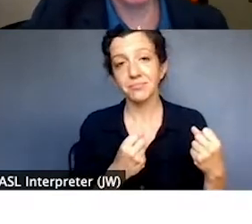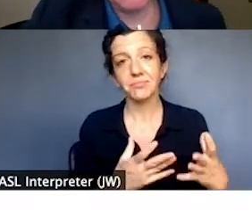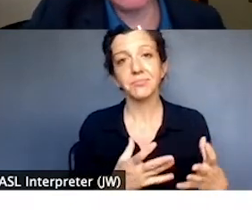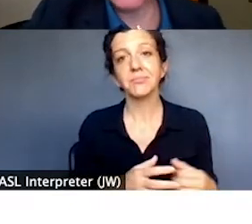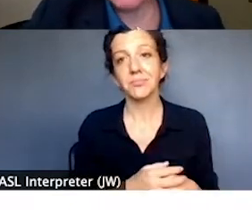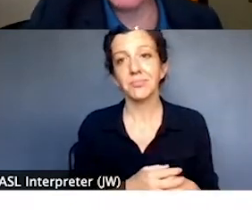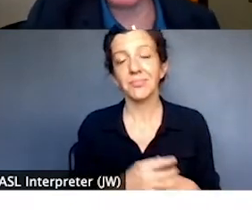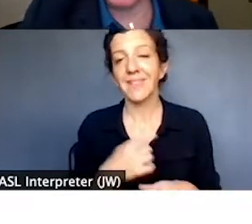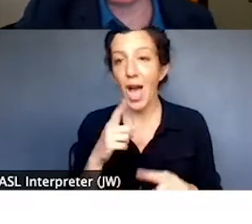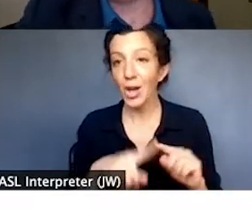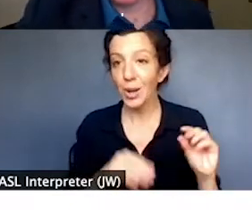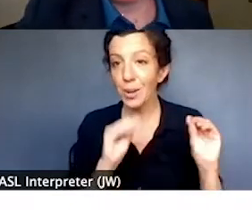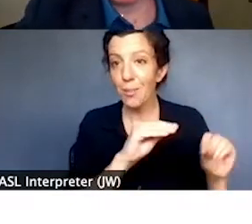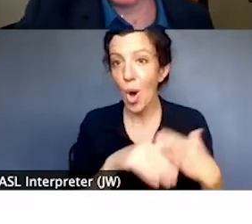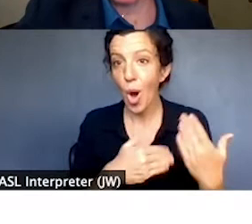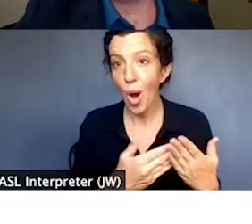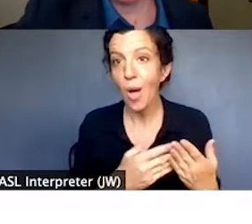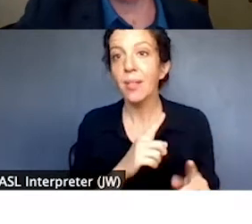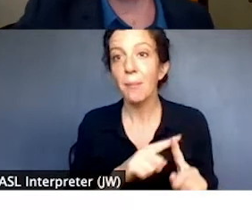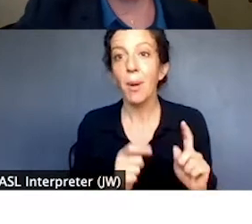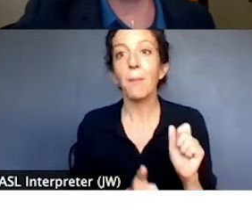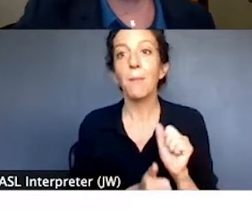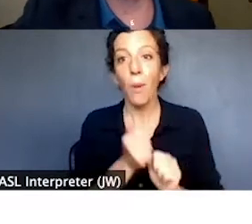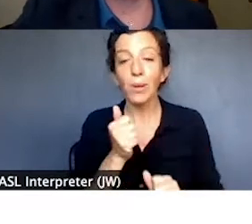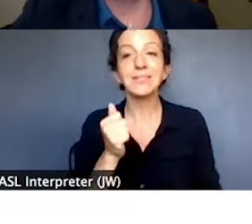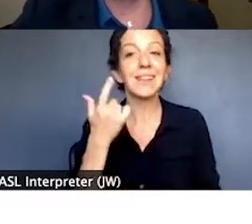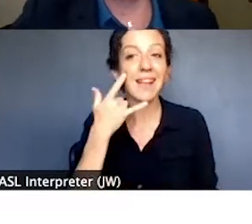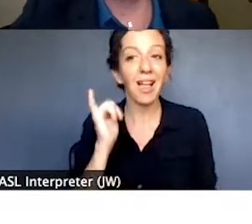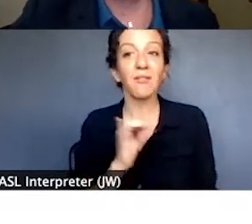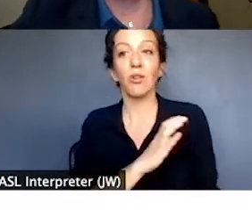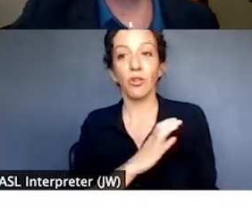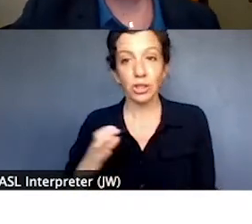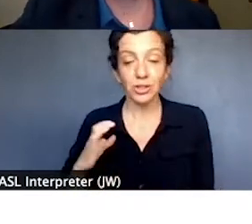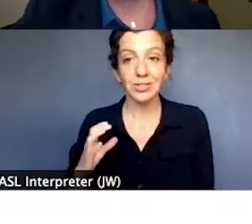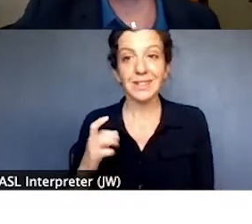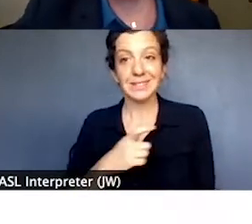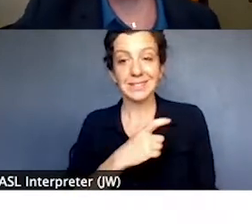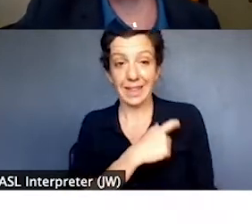Warren Connolly who was behind Prop 209 back in the day. And then a couple of state senators.